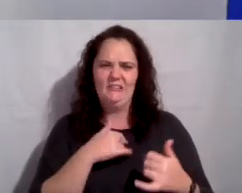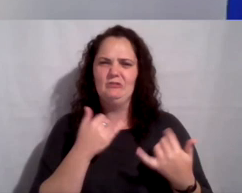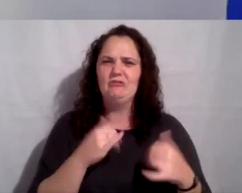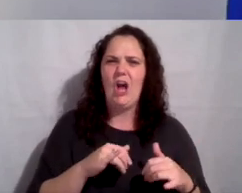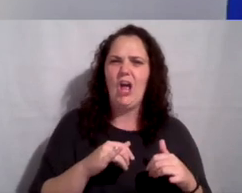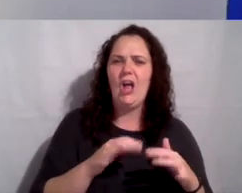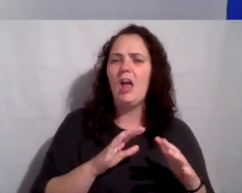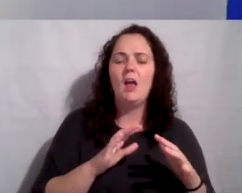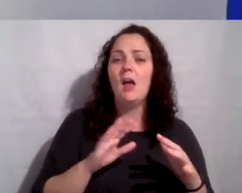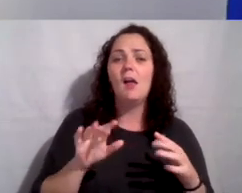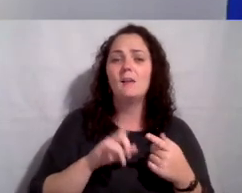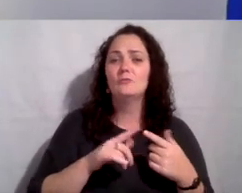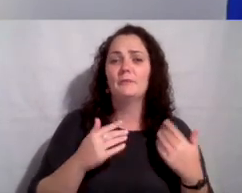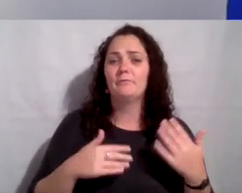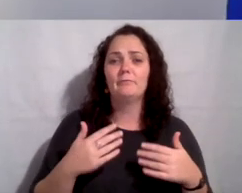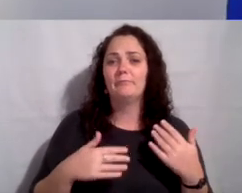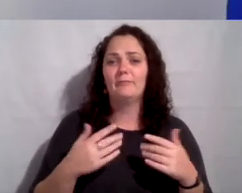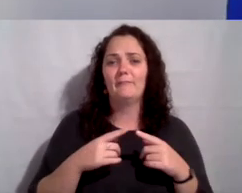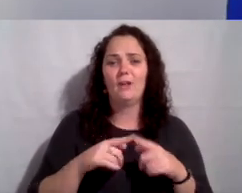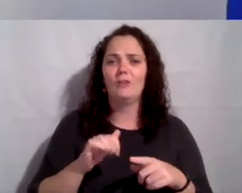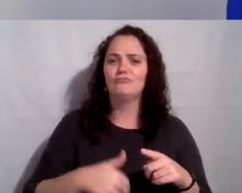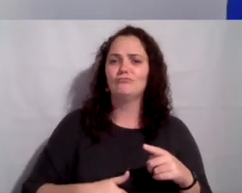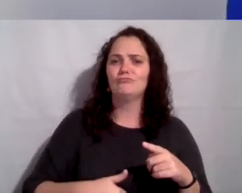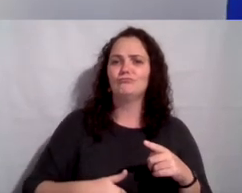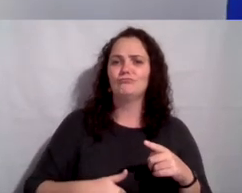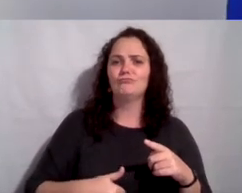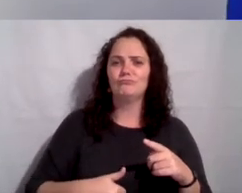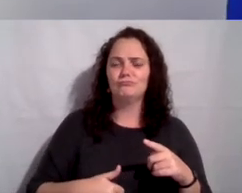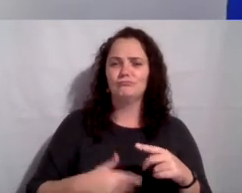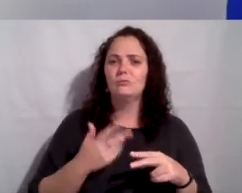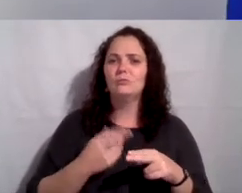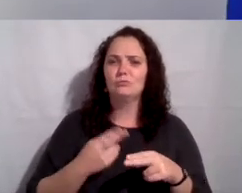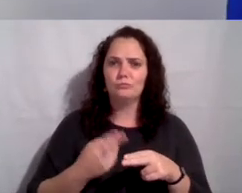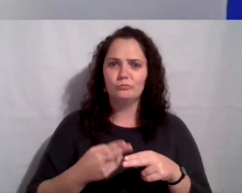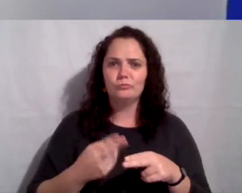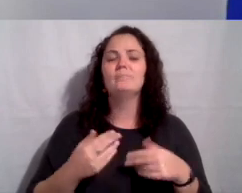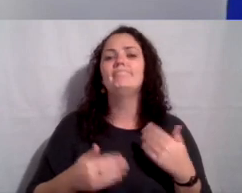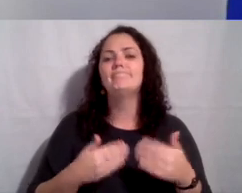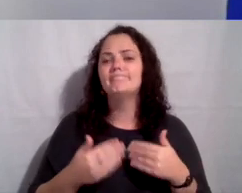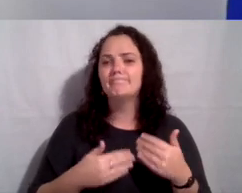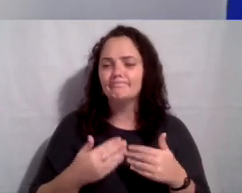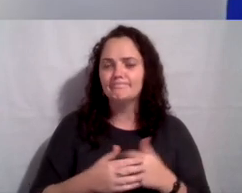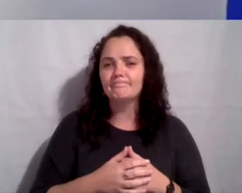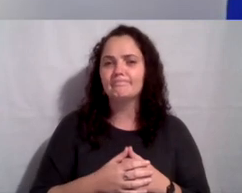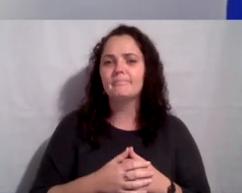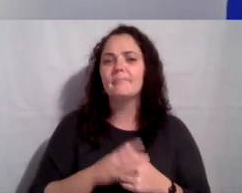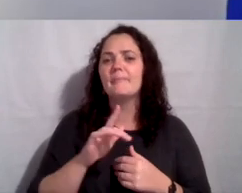is it good?’ Instead you're just working intuitively, working relatively, rapidly from drawing to drawing, but again